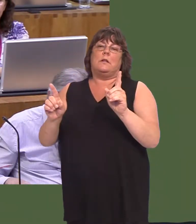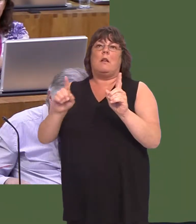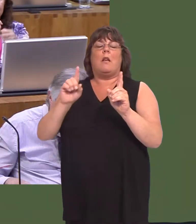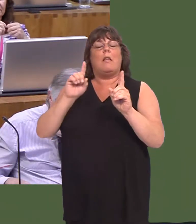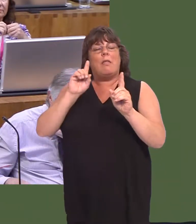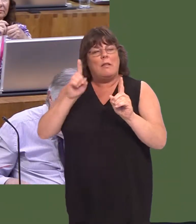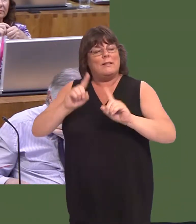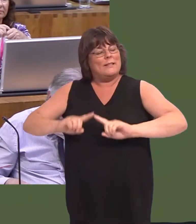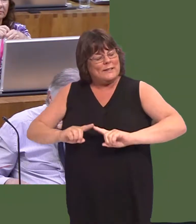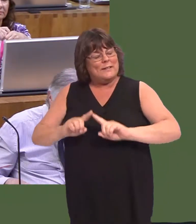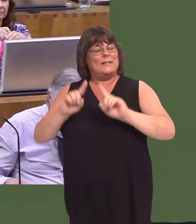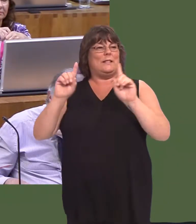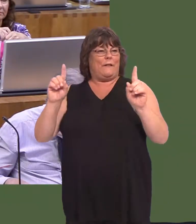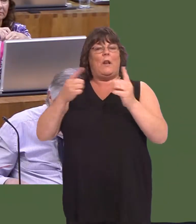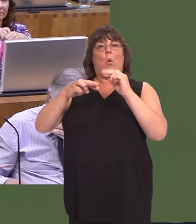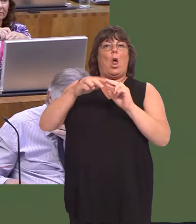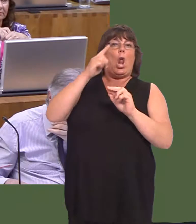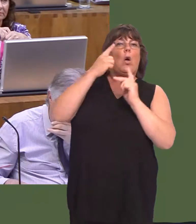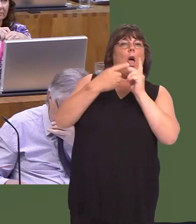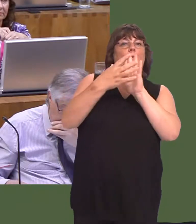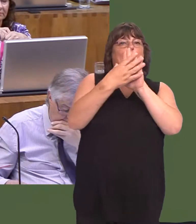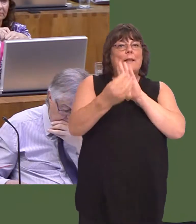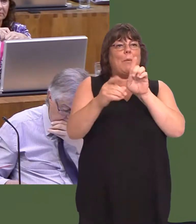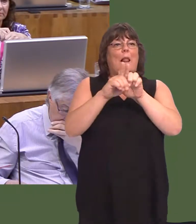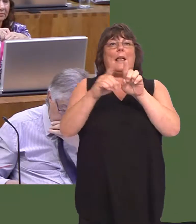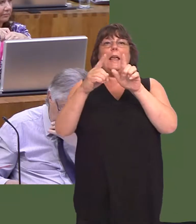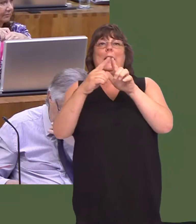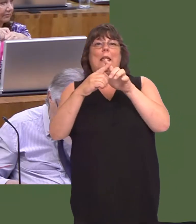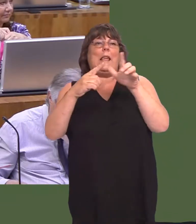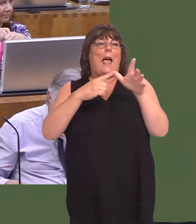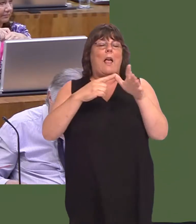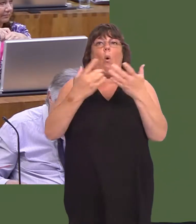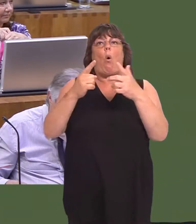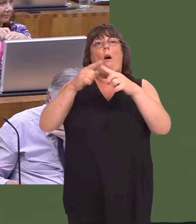difference, that we look at other models such as the EEA, such as EFTA, particularly in